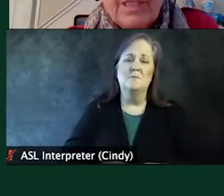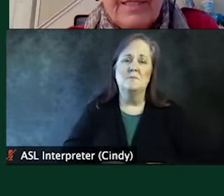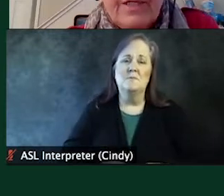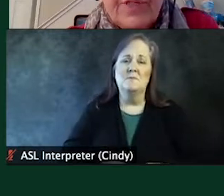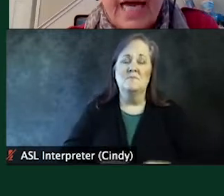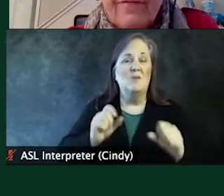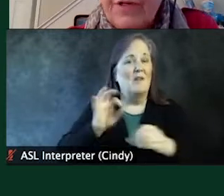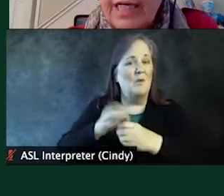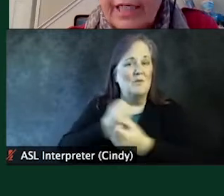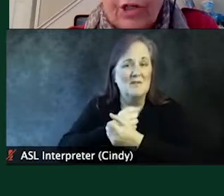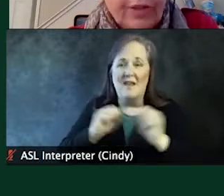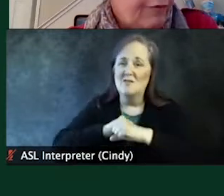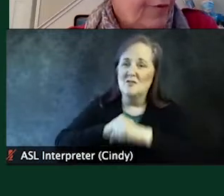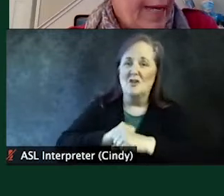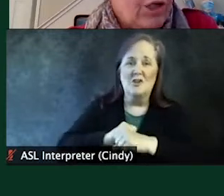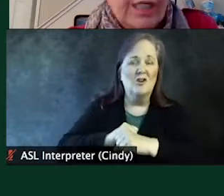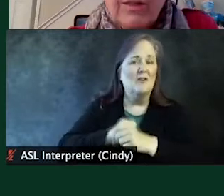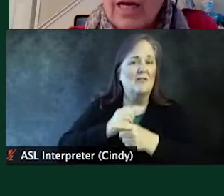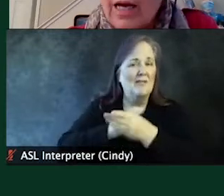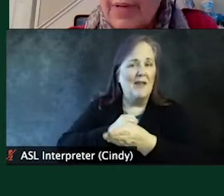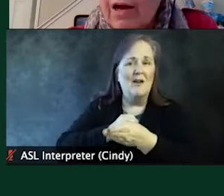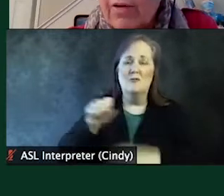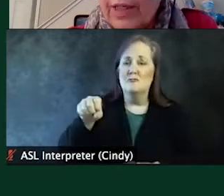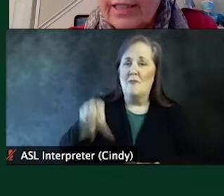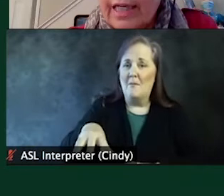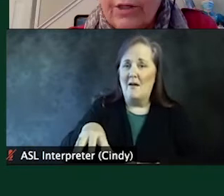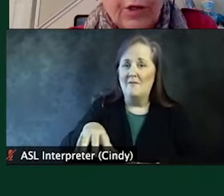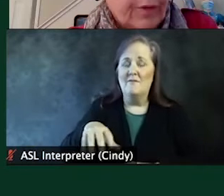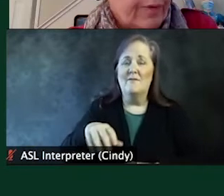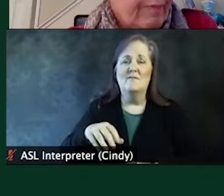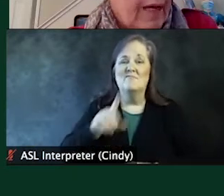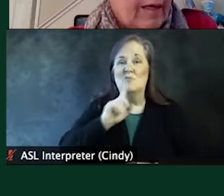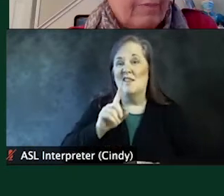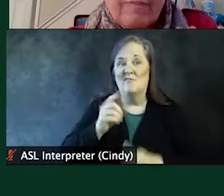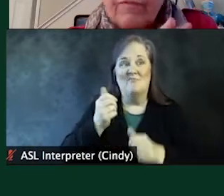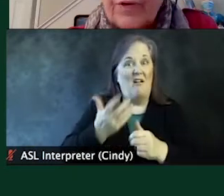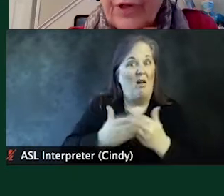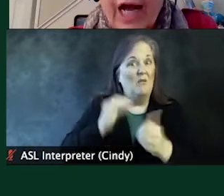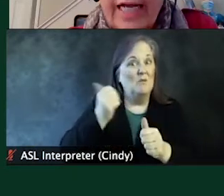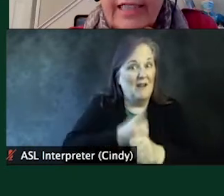Please use that if you need additional information beyond what's in your voter guide.